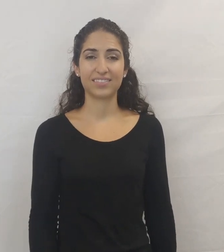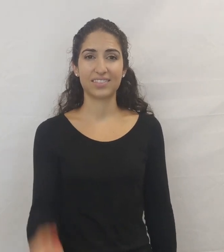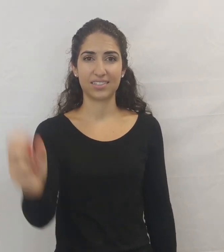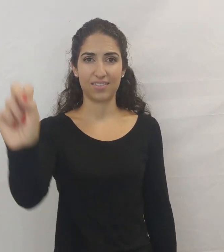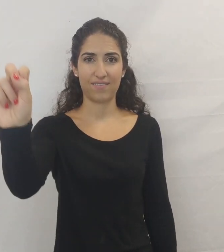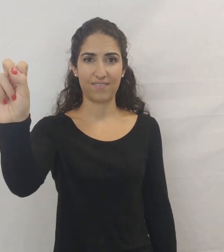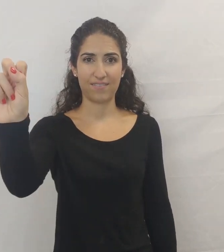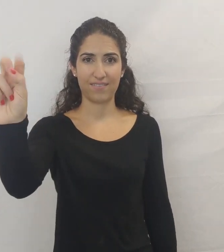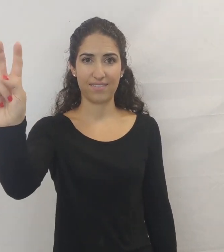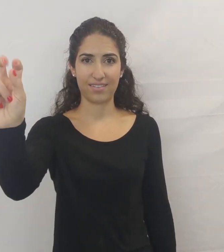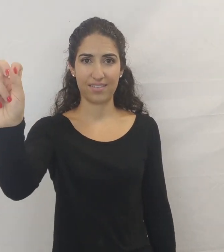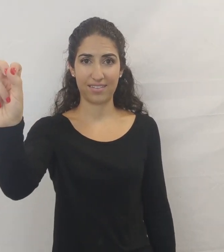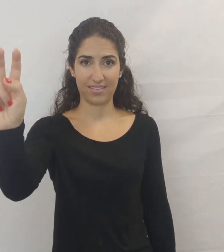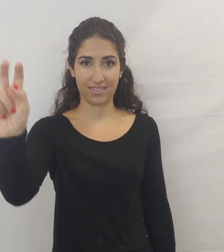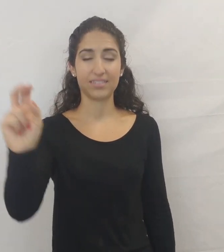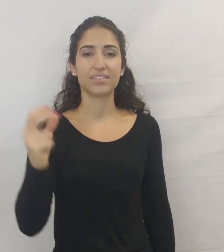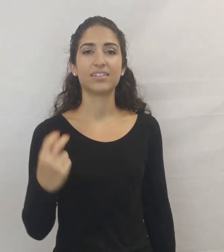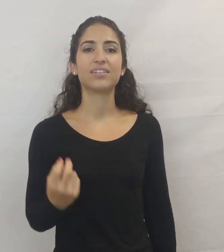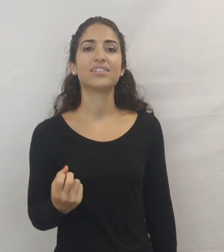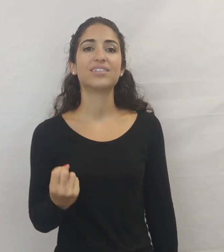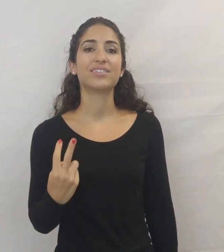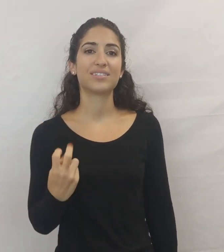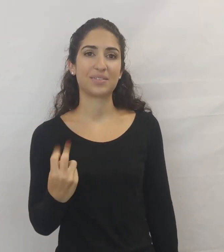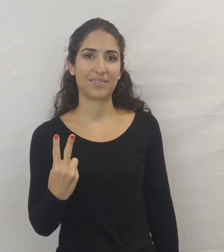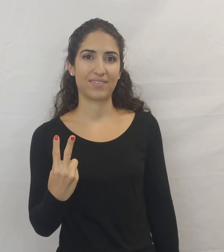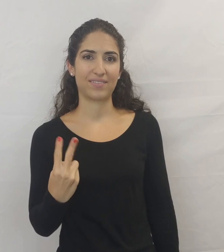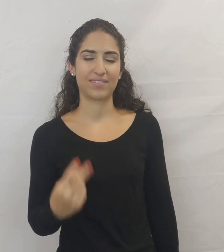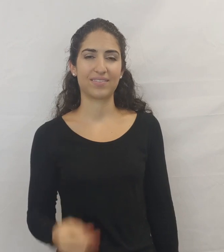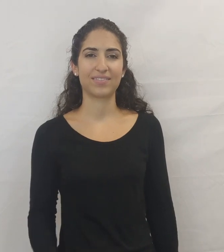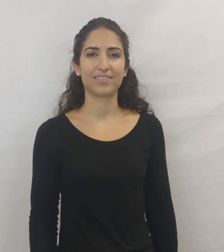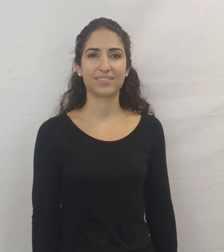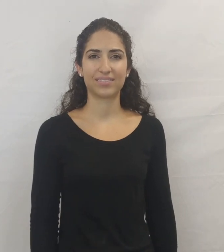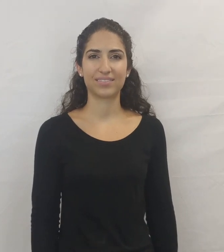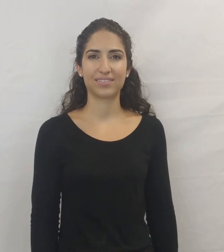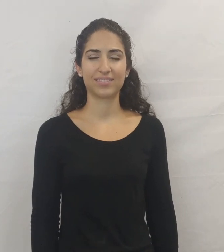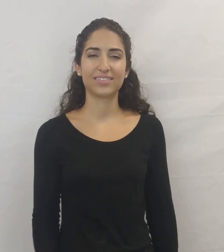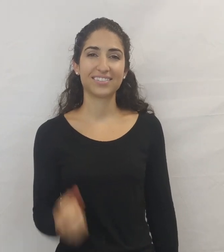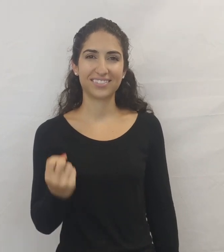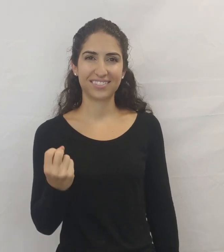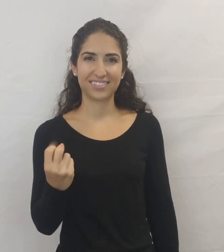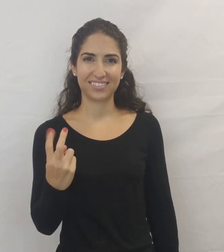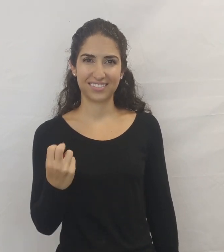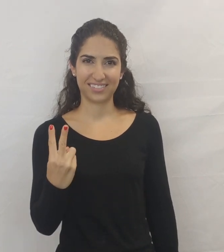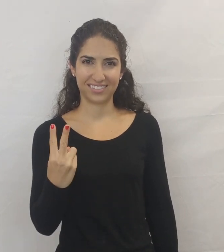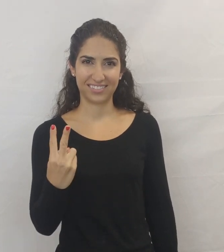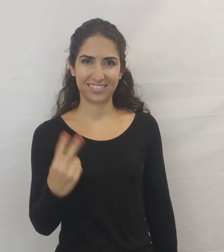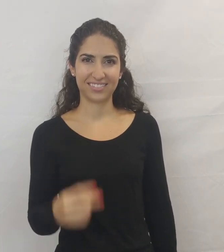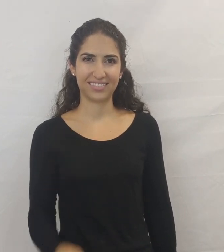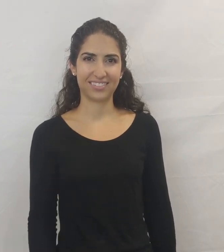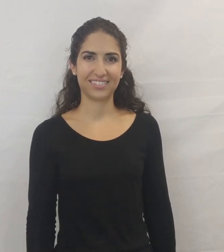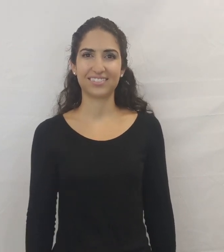Now we're flicking two fingers up: 12 TWELVE